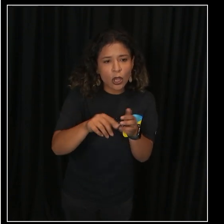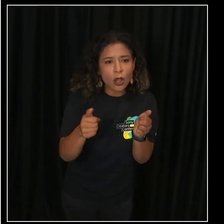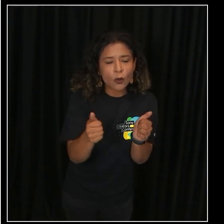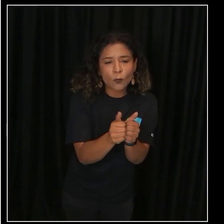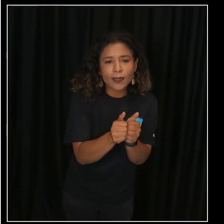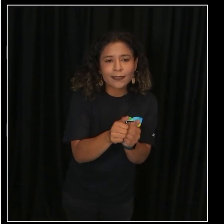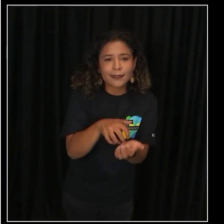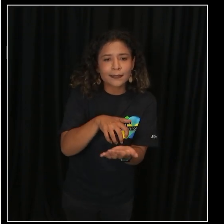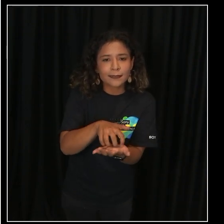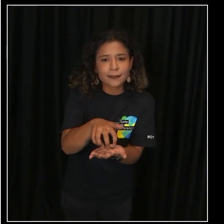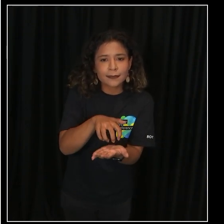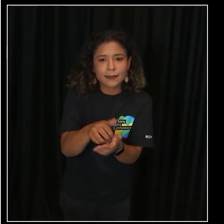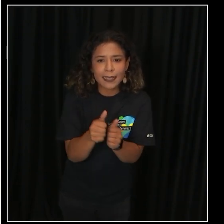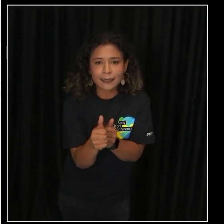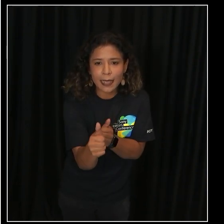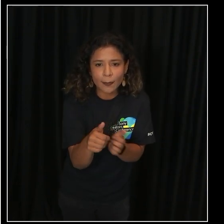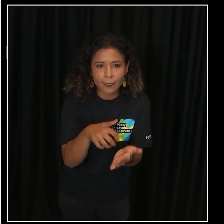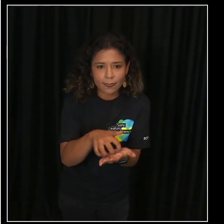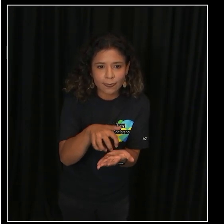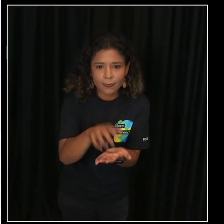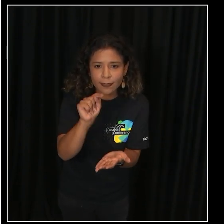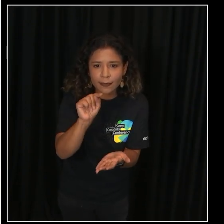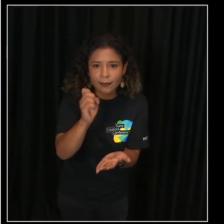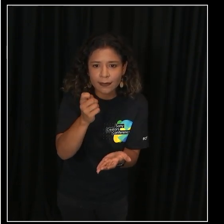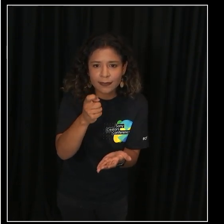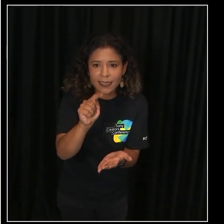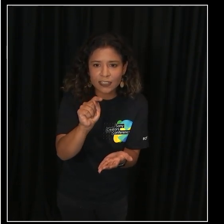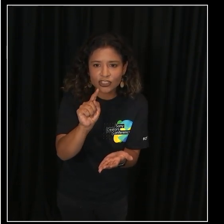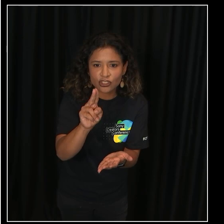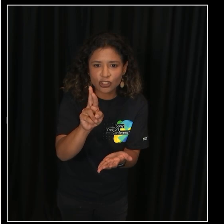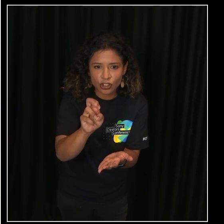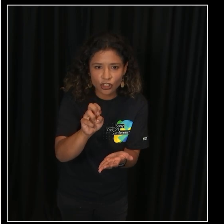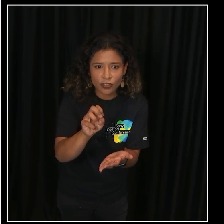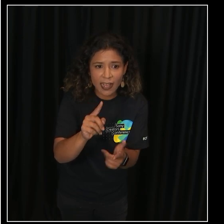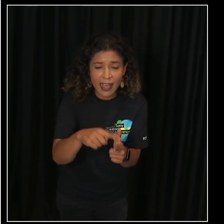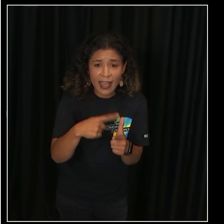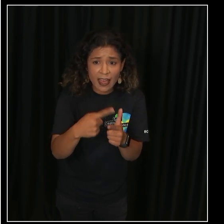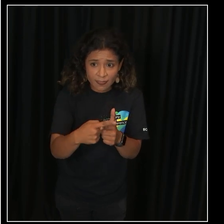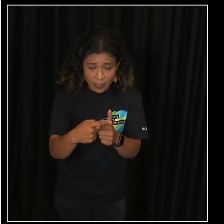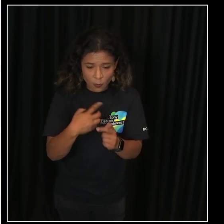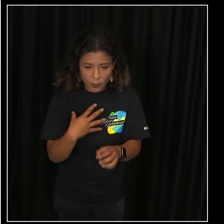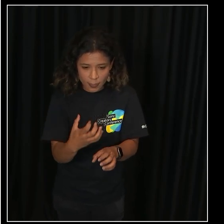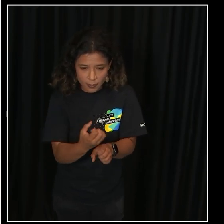then somehow through some magic we're going to extract micro shadow detail, such as here.